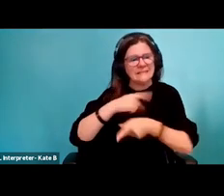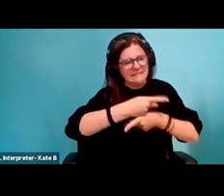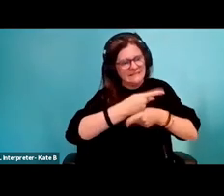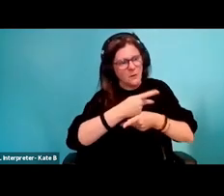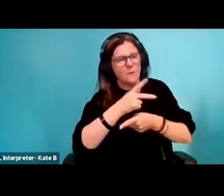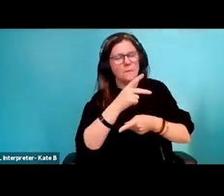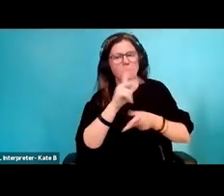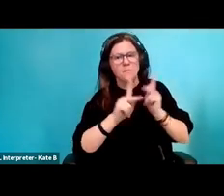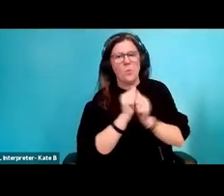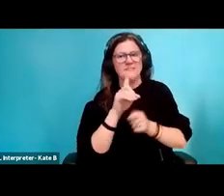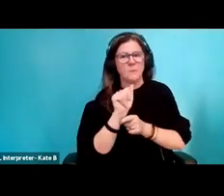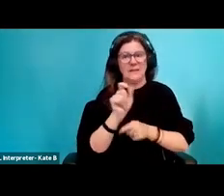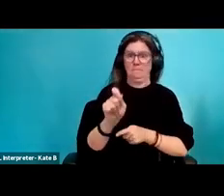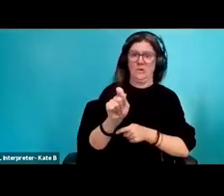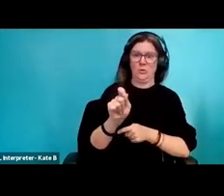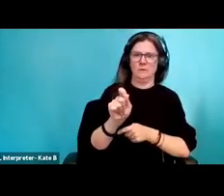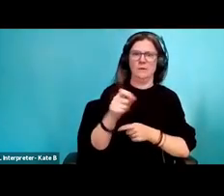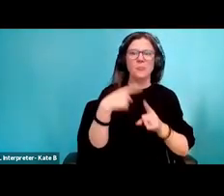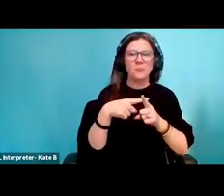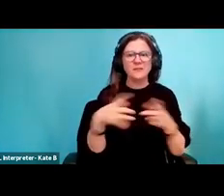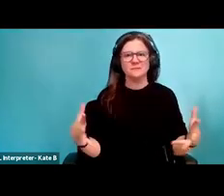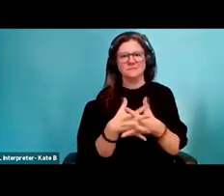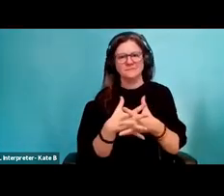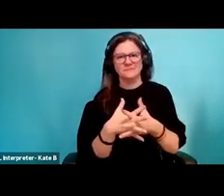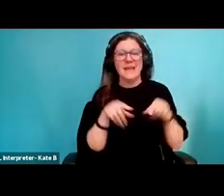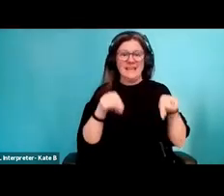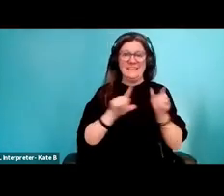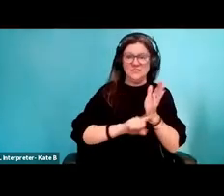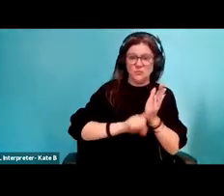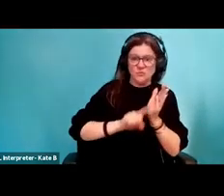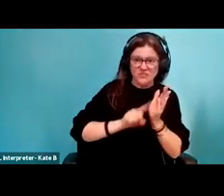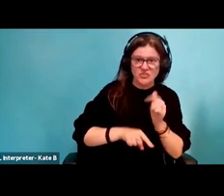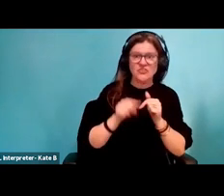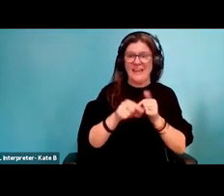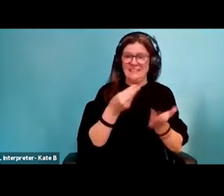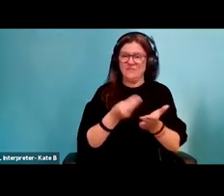in general, which is why workshops like this and funding to support this work is so important.